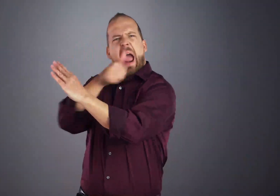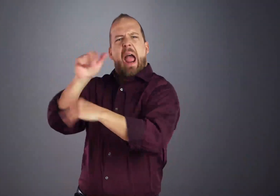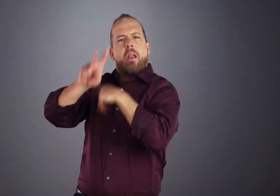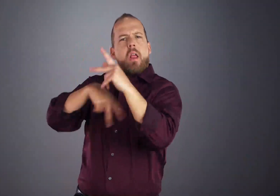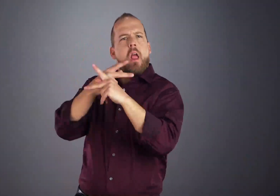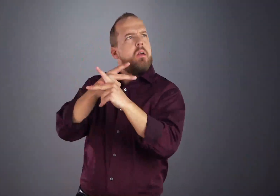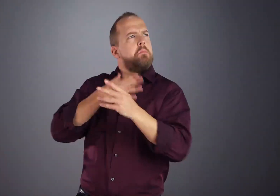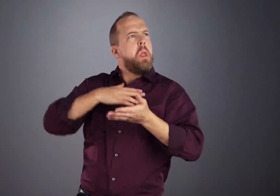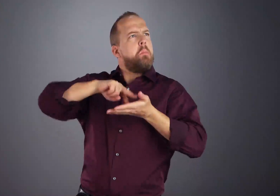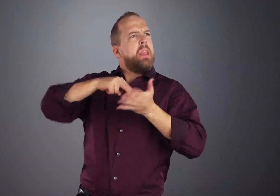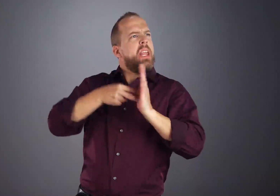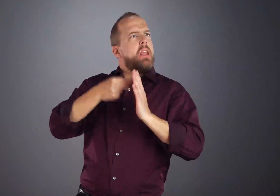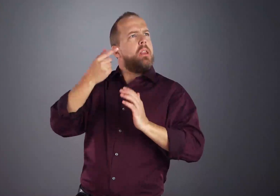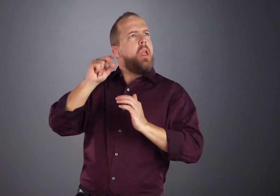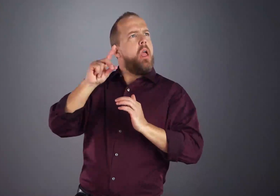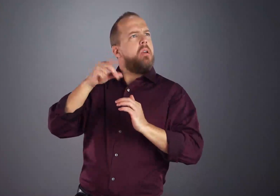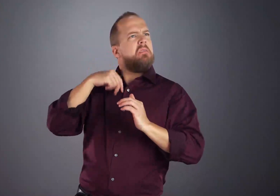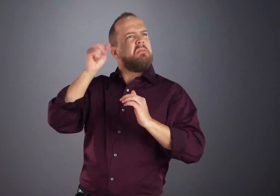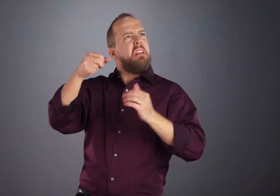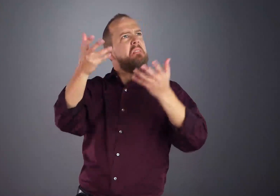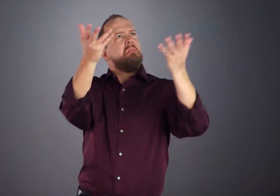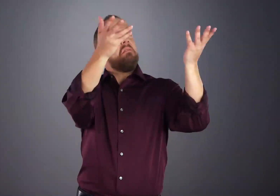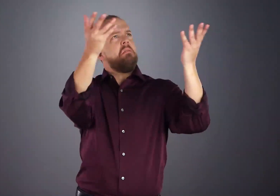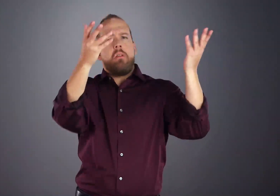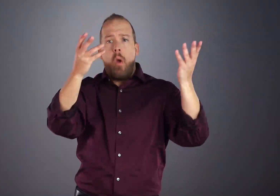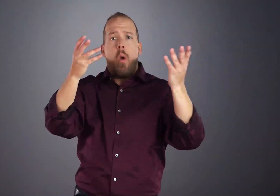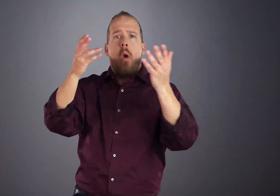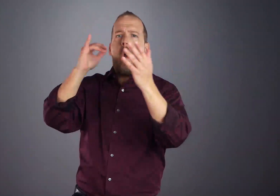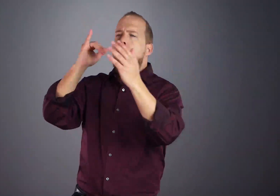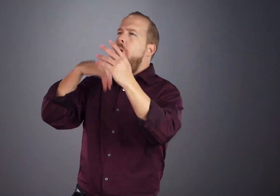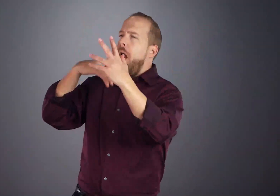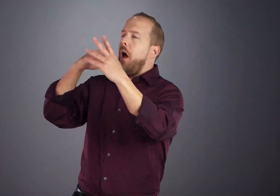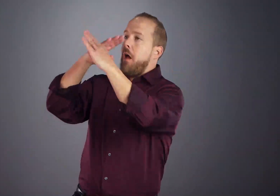I stood in the sunlight at last.